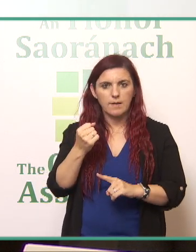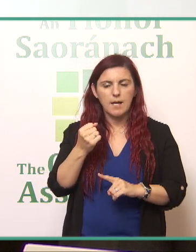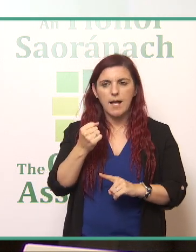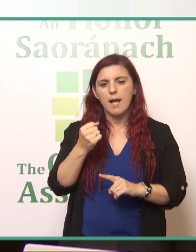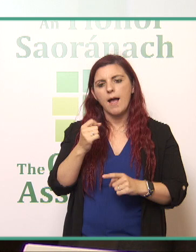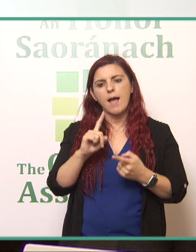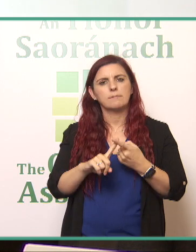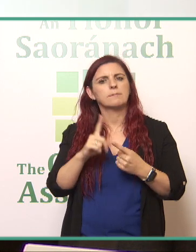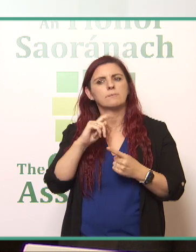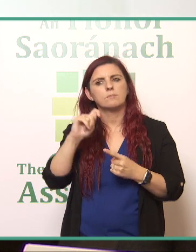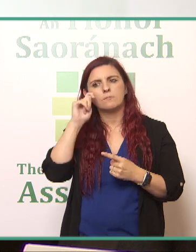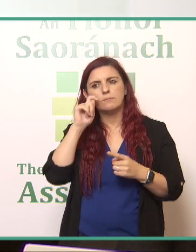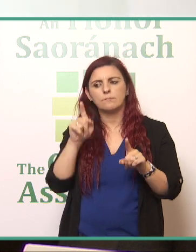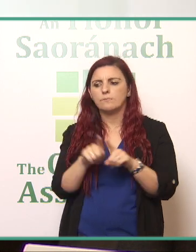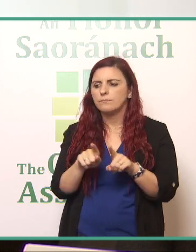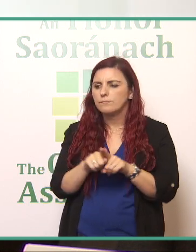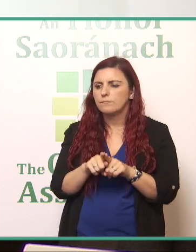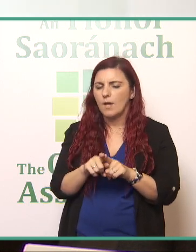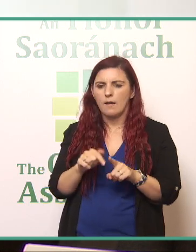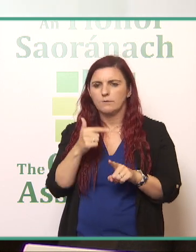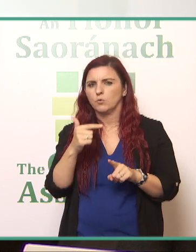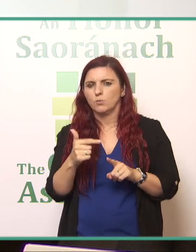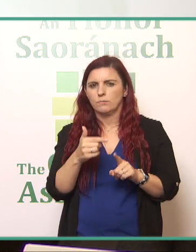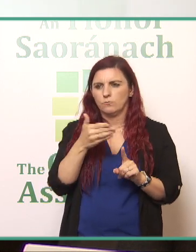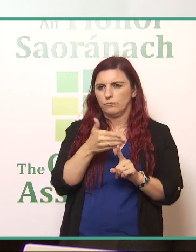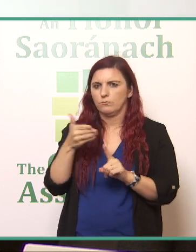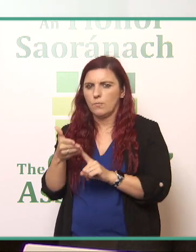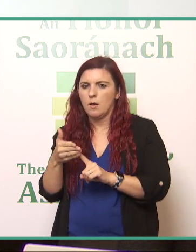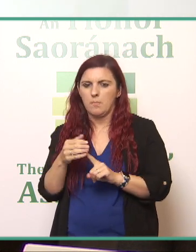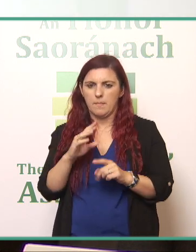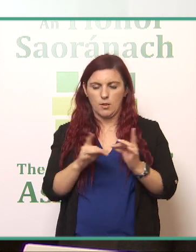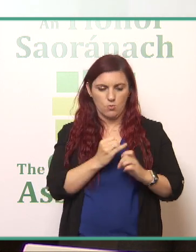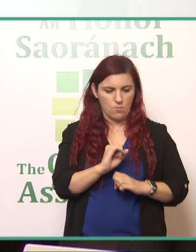I think really it's two problems one is making sure that where we where we are looking to build wind turbines